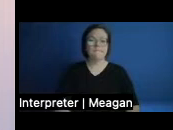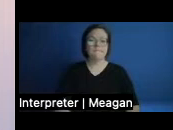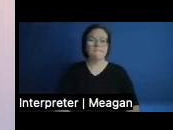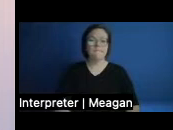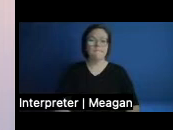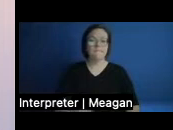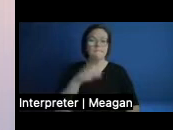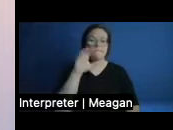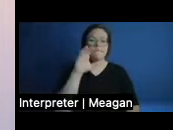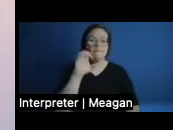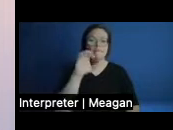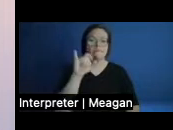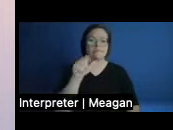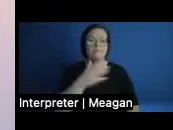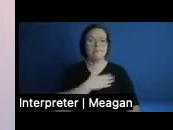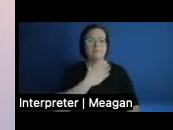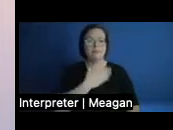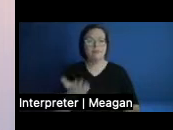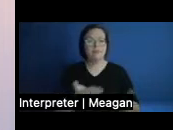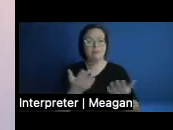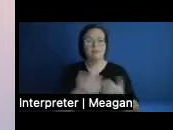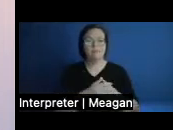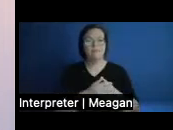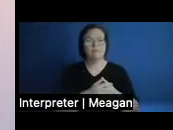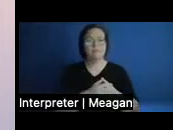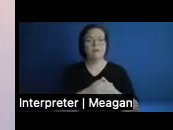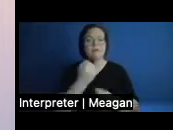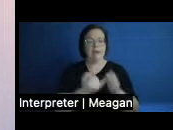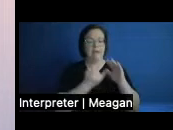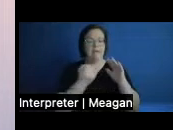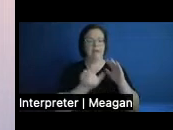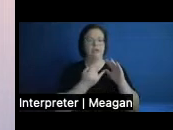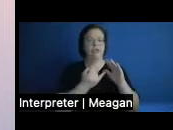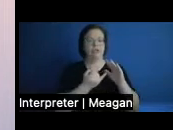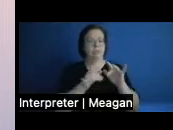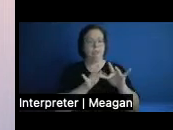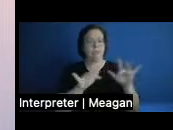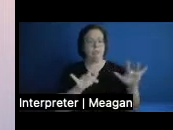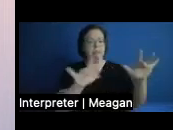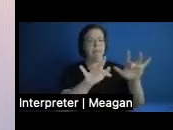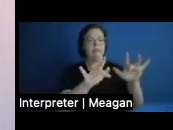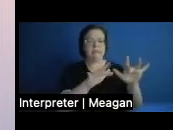Hey Cecelia, I'm glad you're here. Despair is the isolation of being a blank space. Phenomenal.